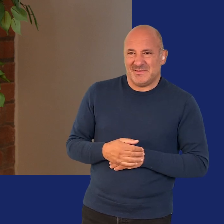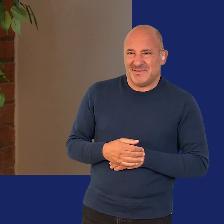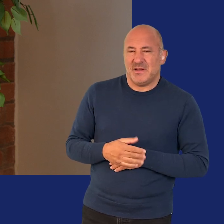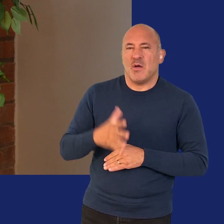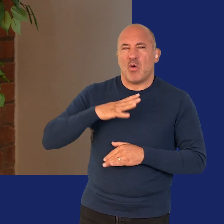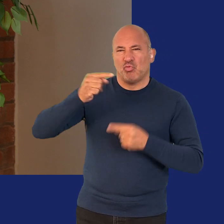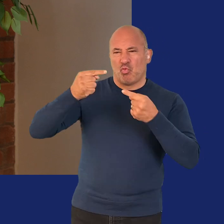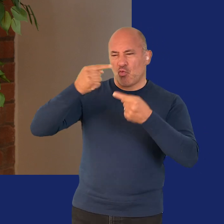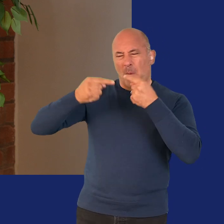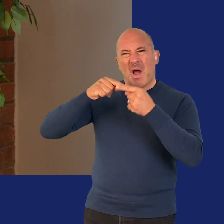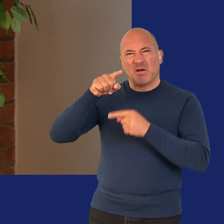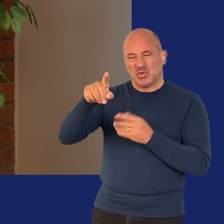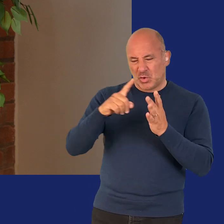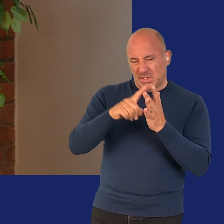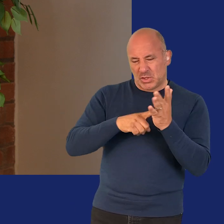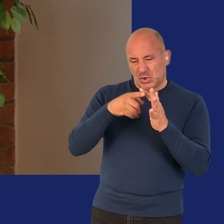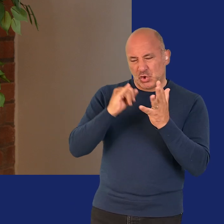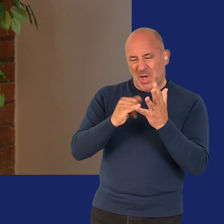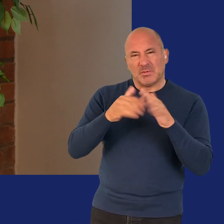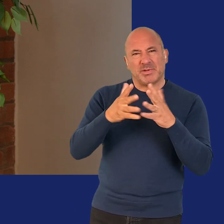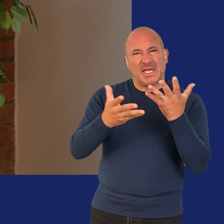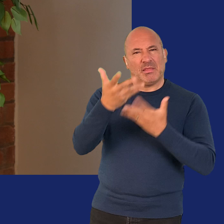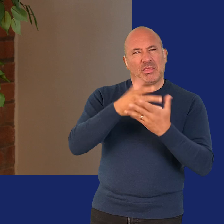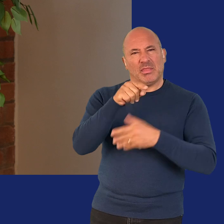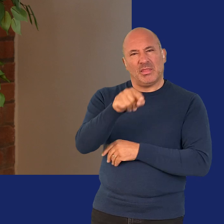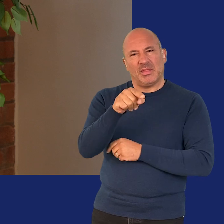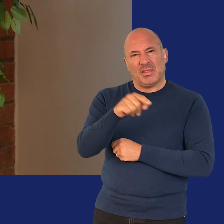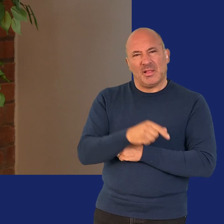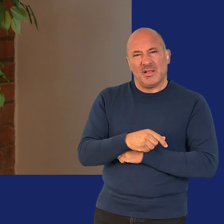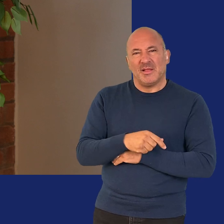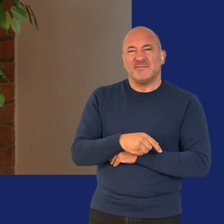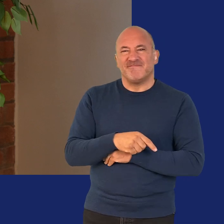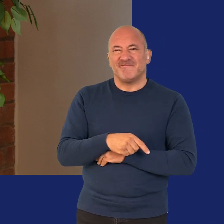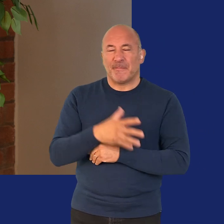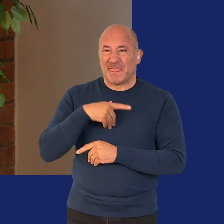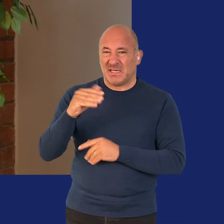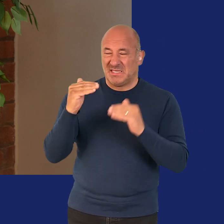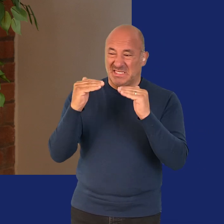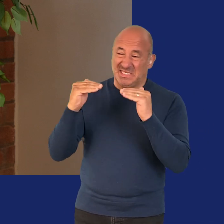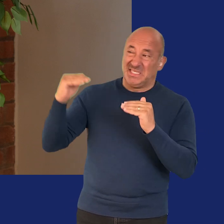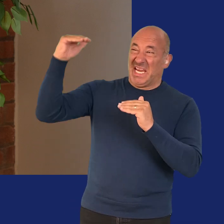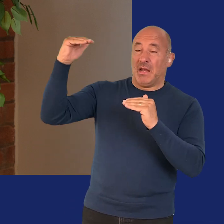I would just say to jump back to something Jess mentioned earlier, which